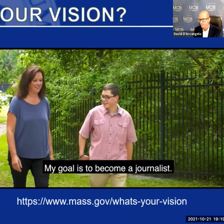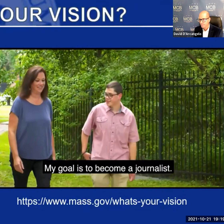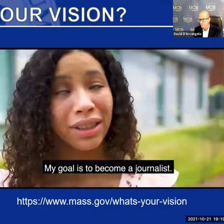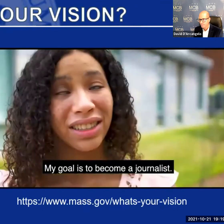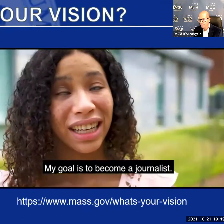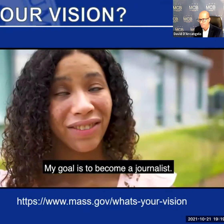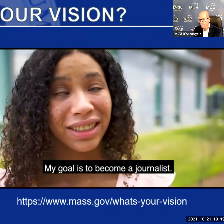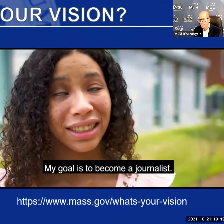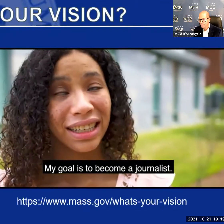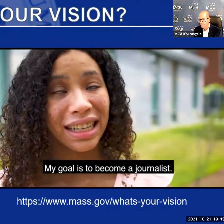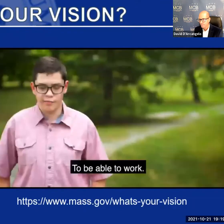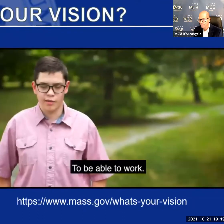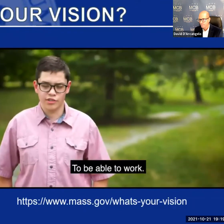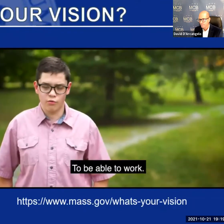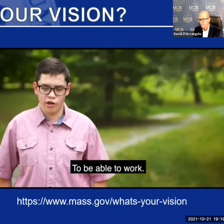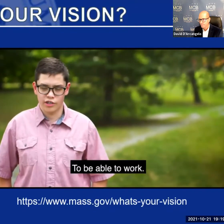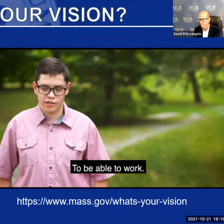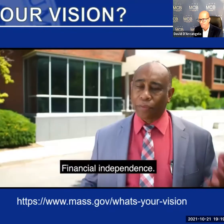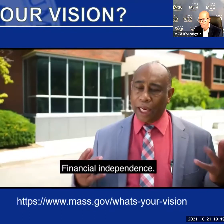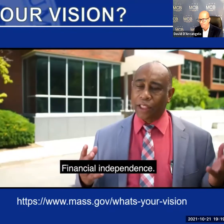My goal is to become a journalist, to be able to work,